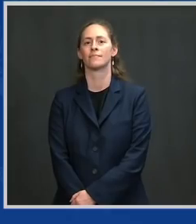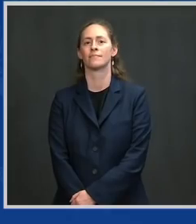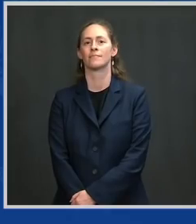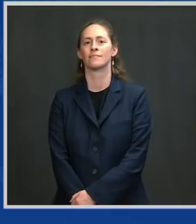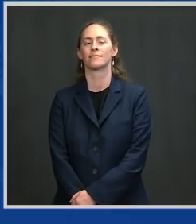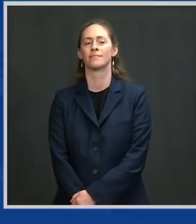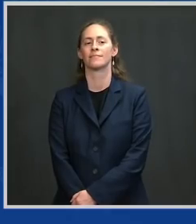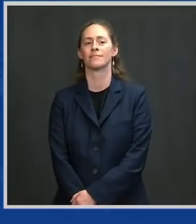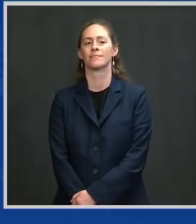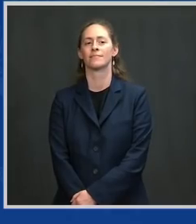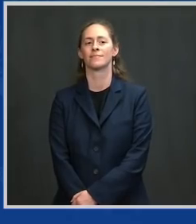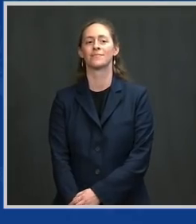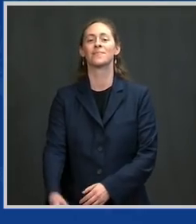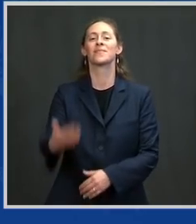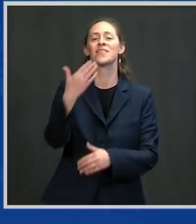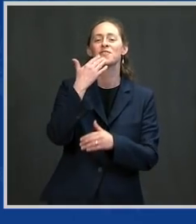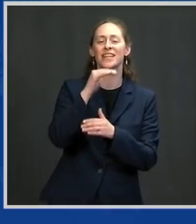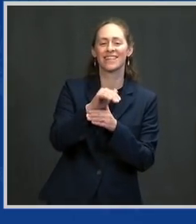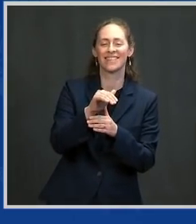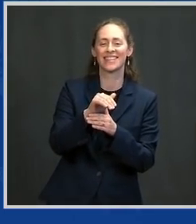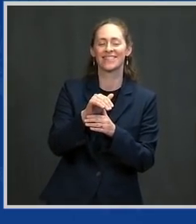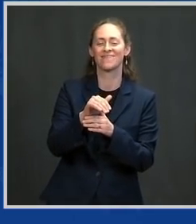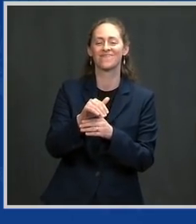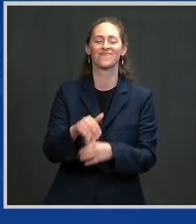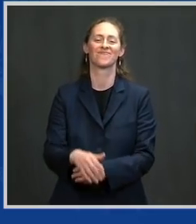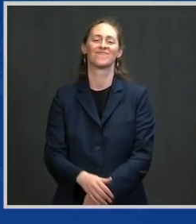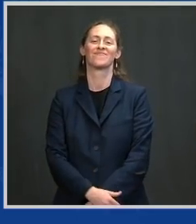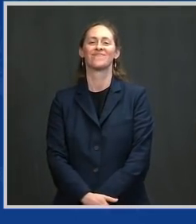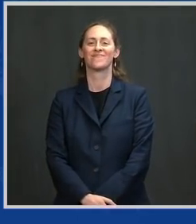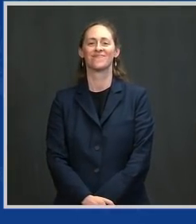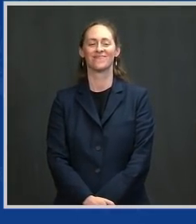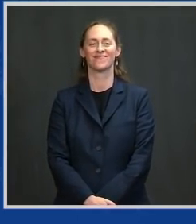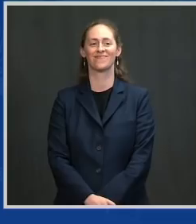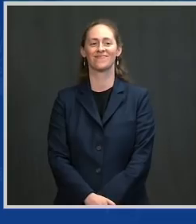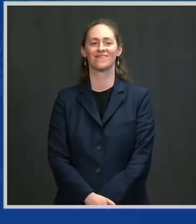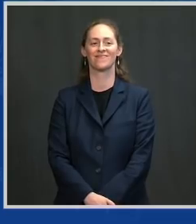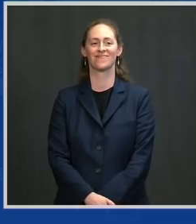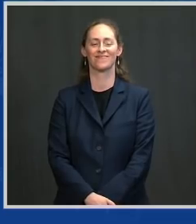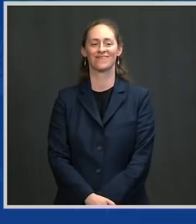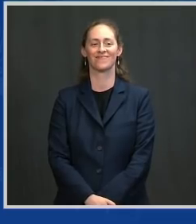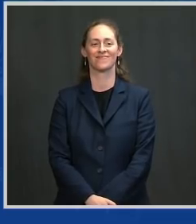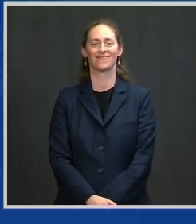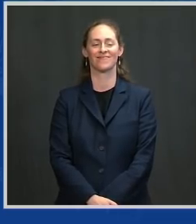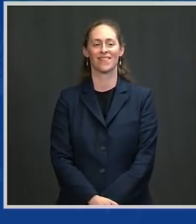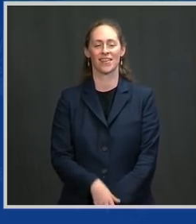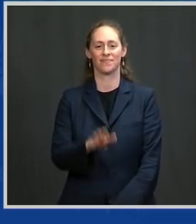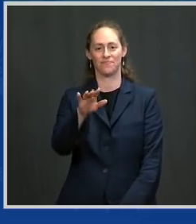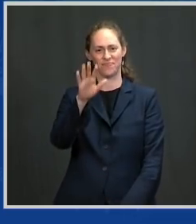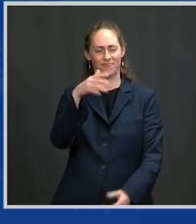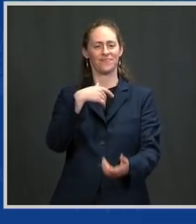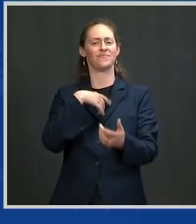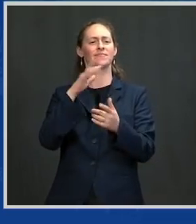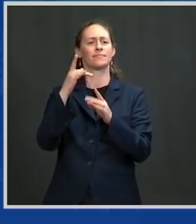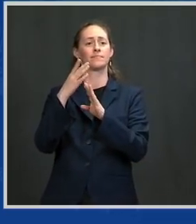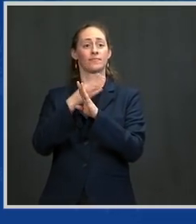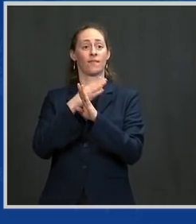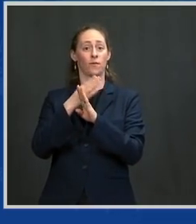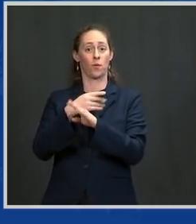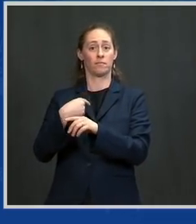The President: Good evening. Before I turn to today's meetings,